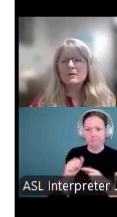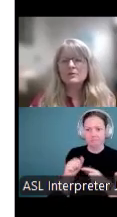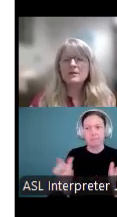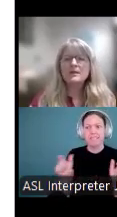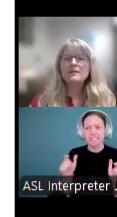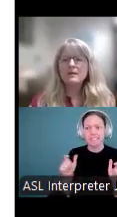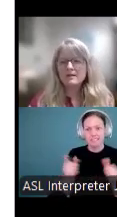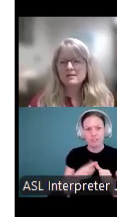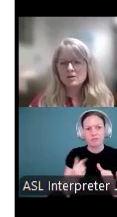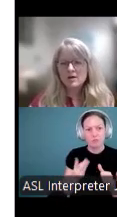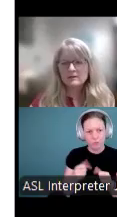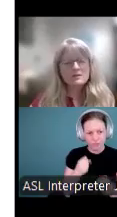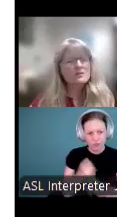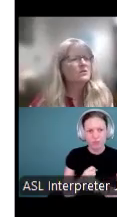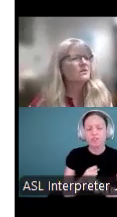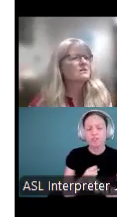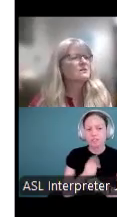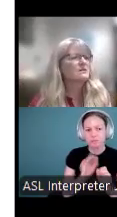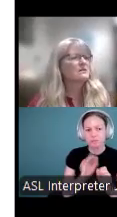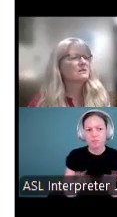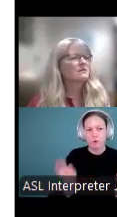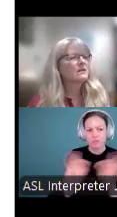that would really relate strongly to the sense of